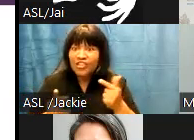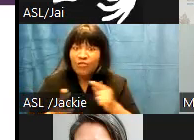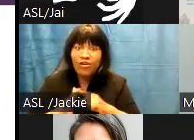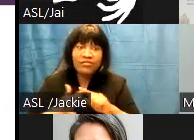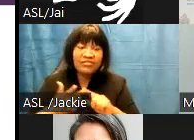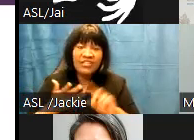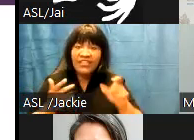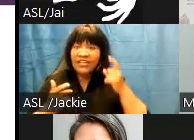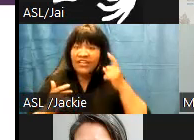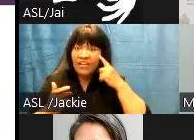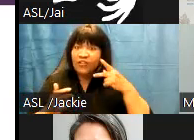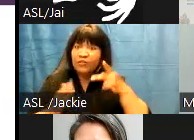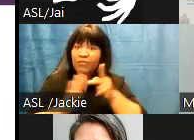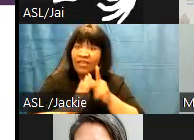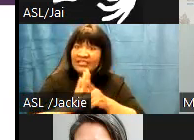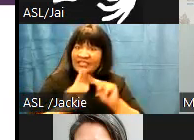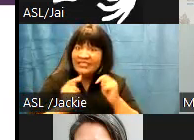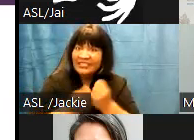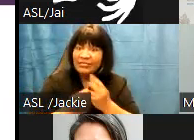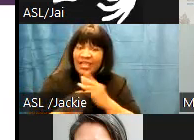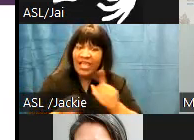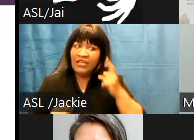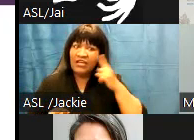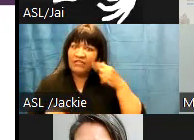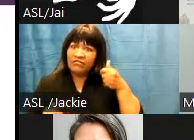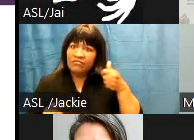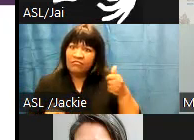the Governor's policy team and the Governor for passing and signing the Bill into law.